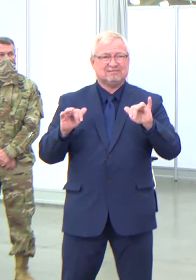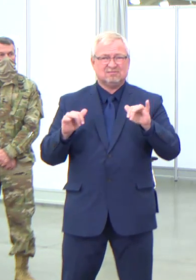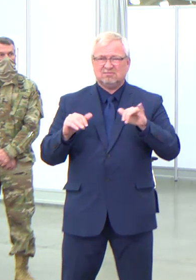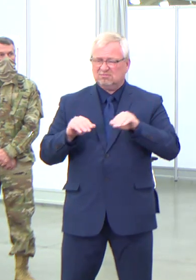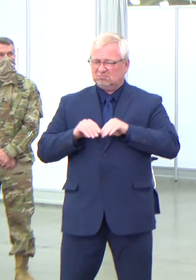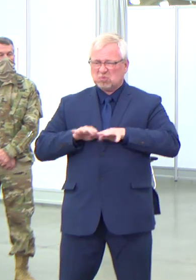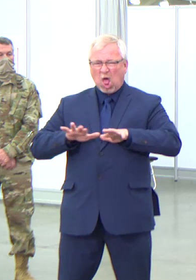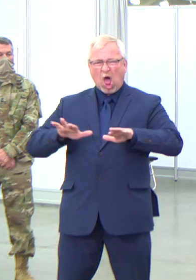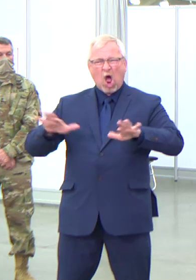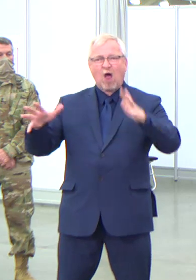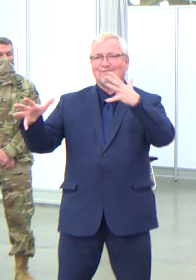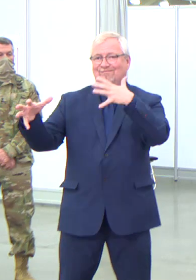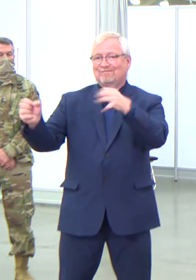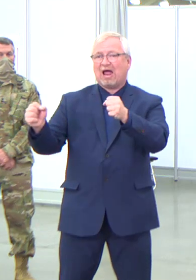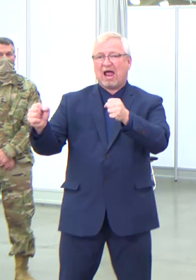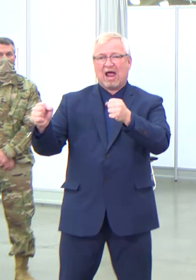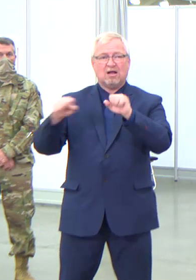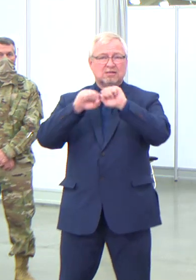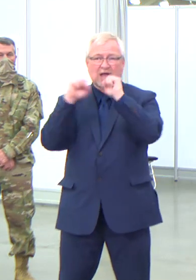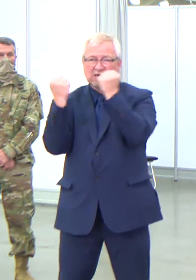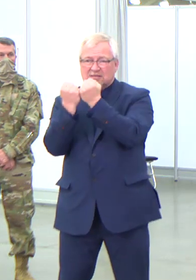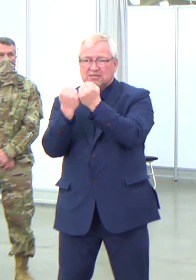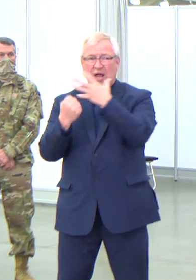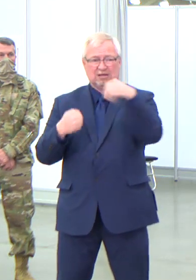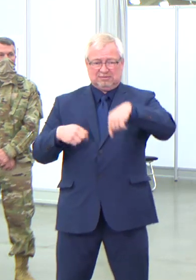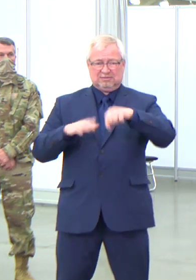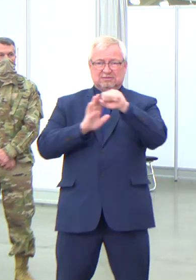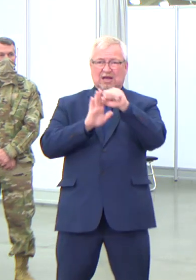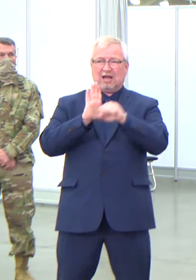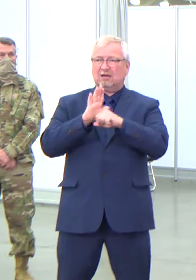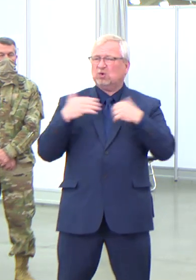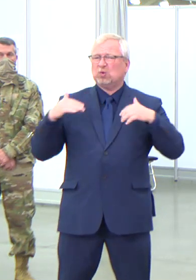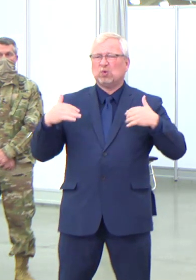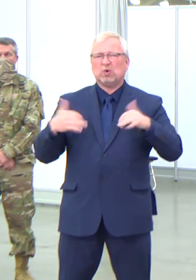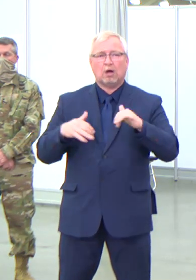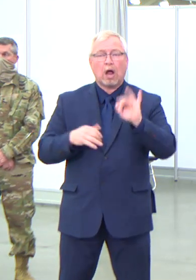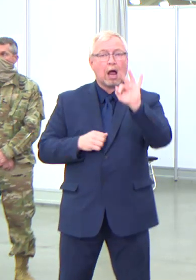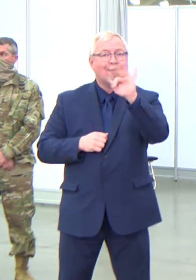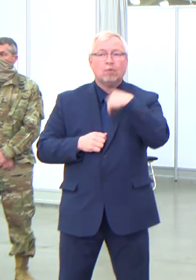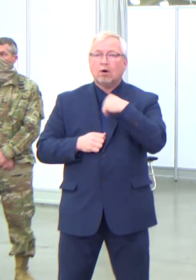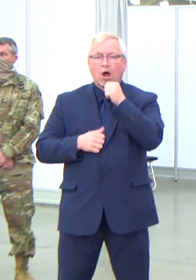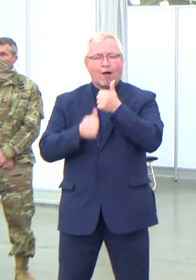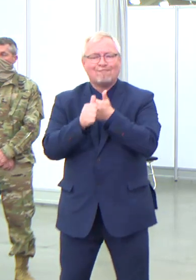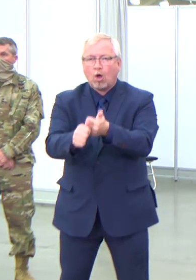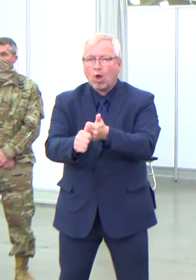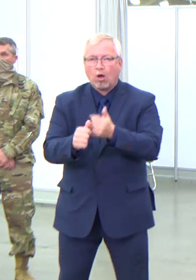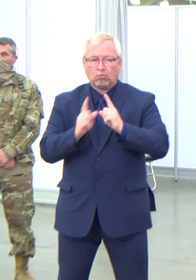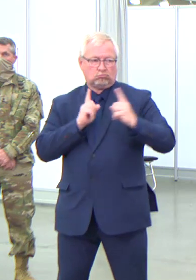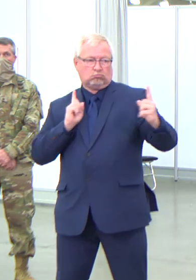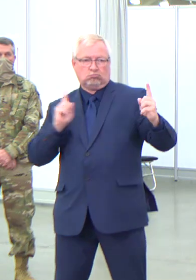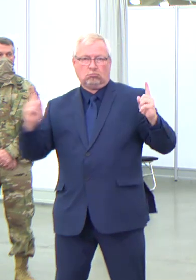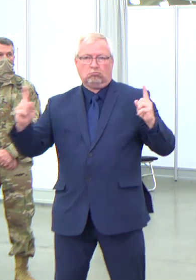the ability to spread rapidly and widely in our society and in our state. Without social